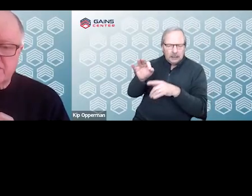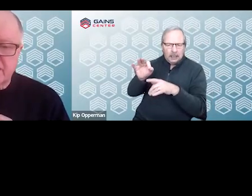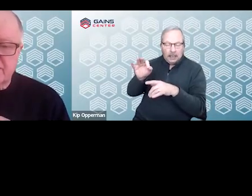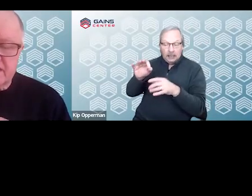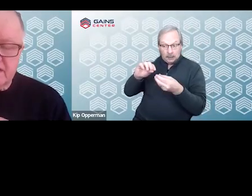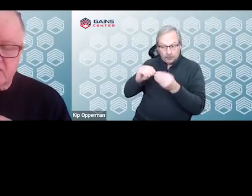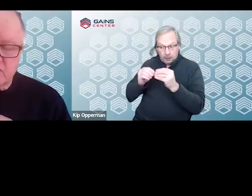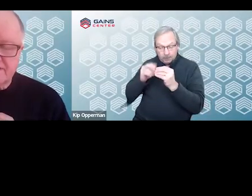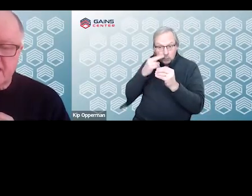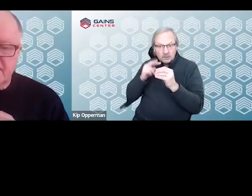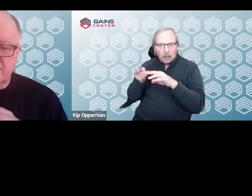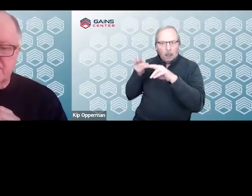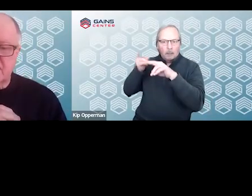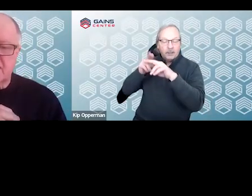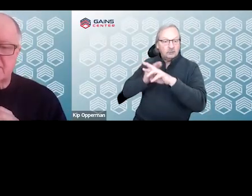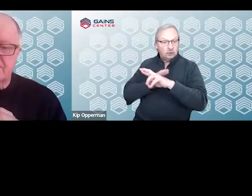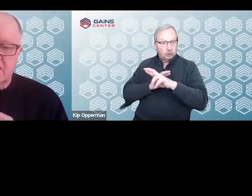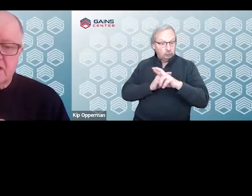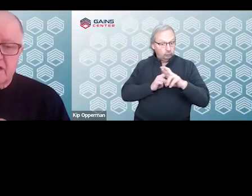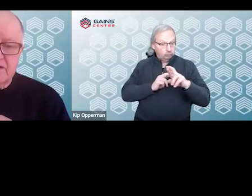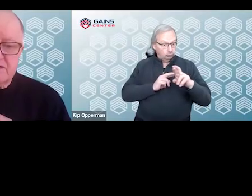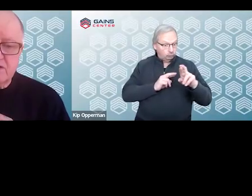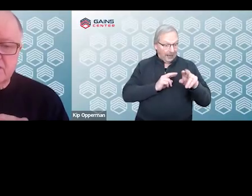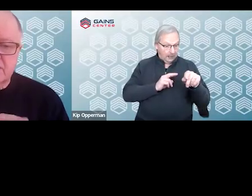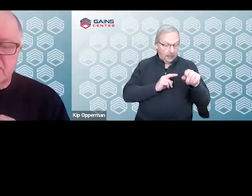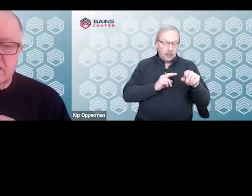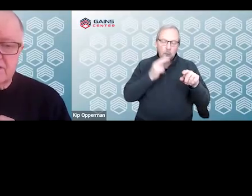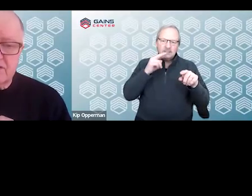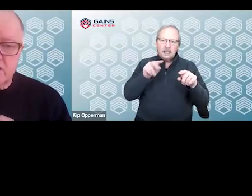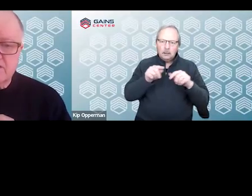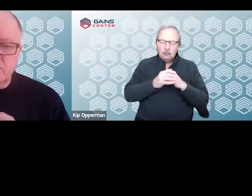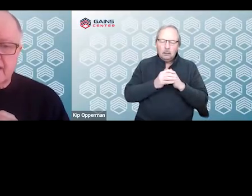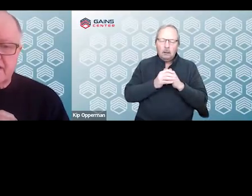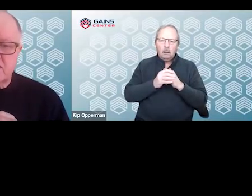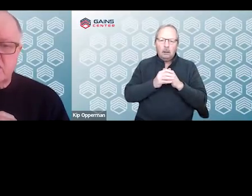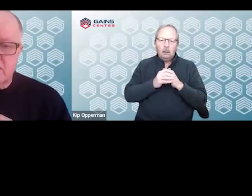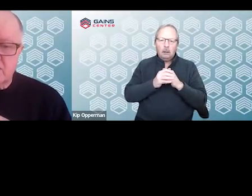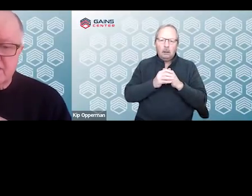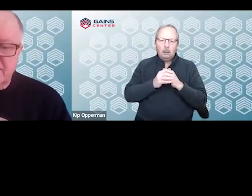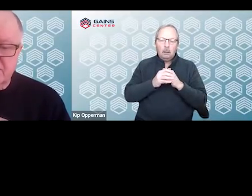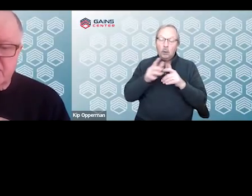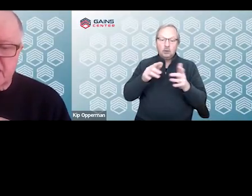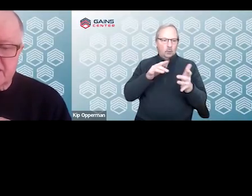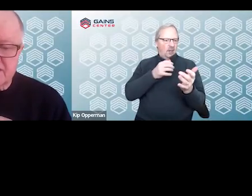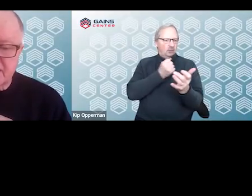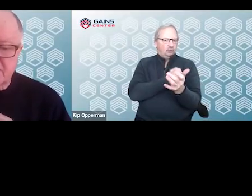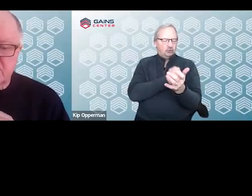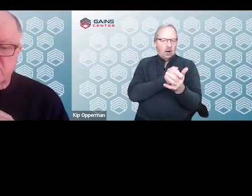that you see at the right side of this slide. And these are the drugs related to overdose deaths in the United States.